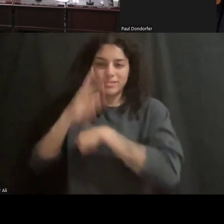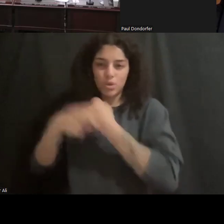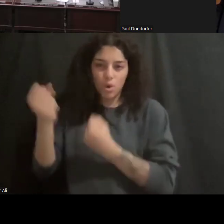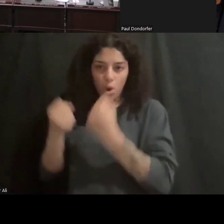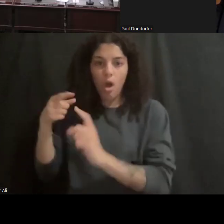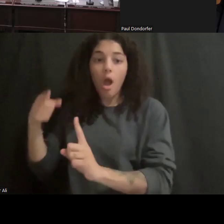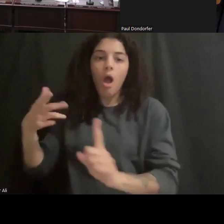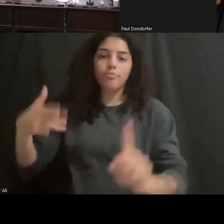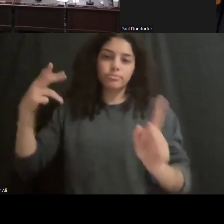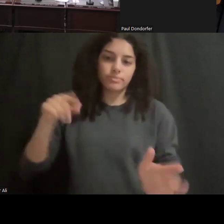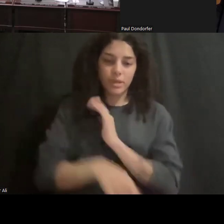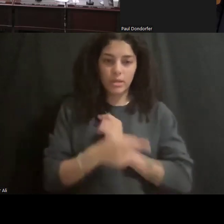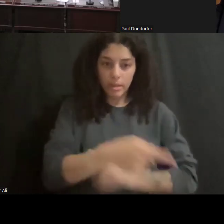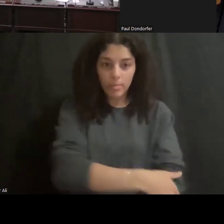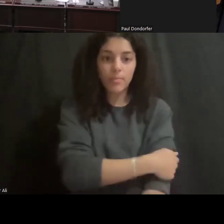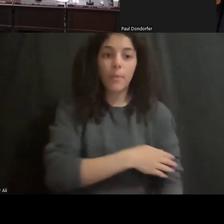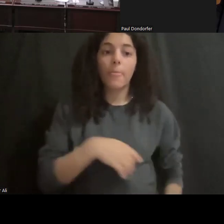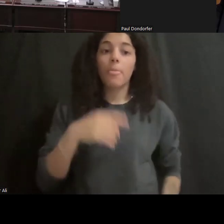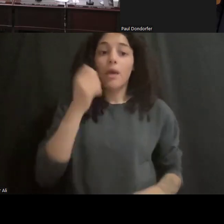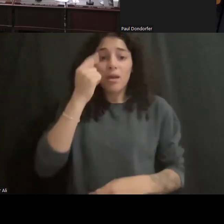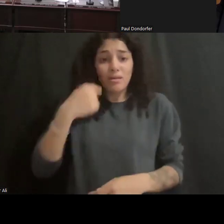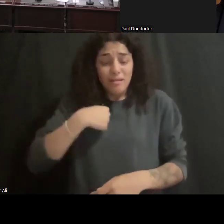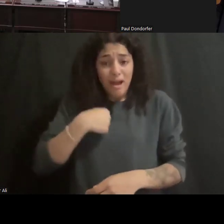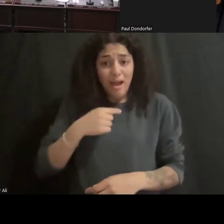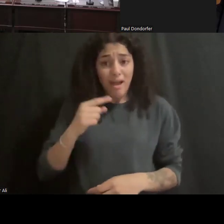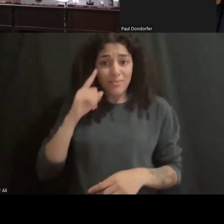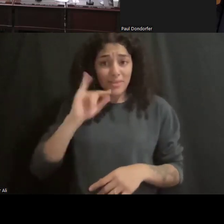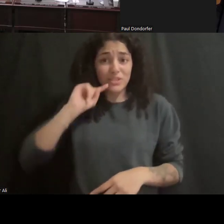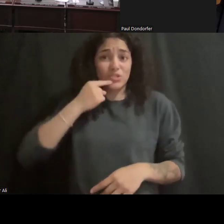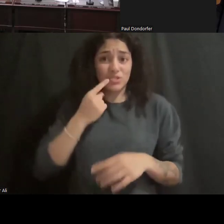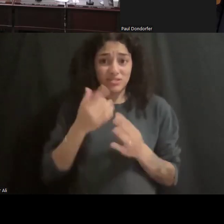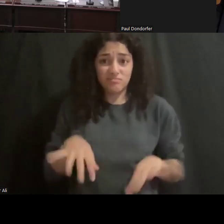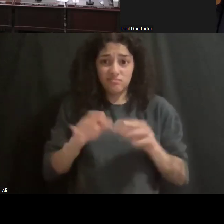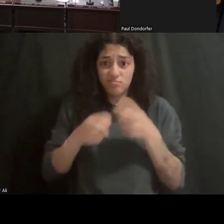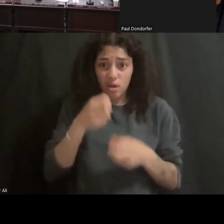a constitutional conservative I take that very seriously But this technology is targeted and